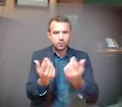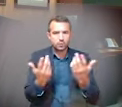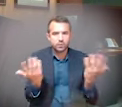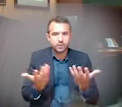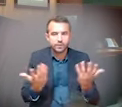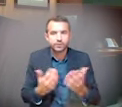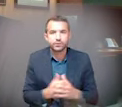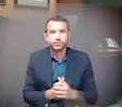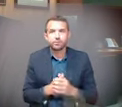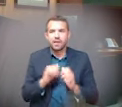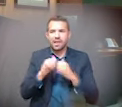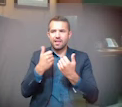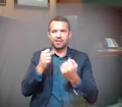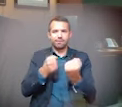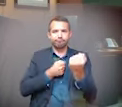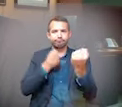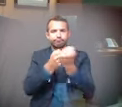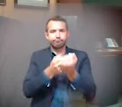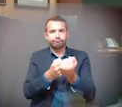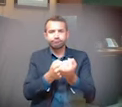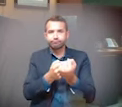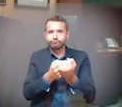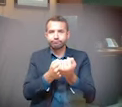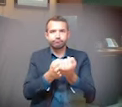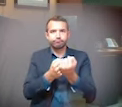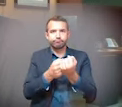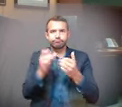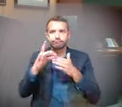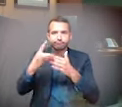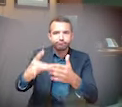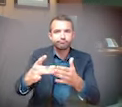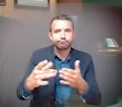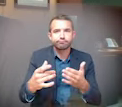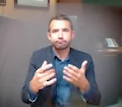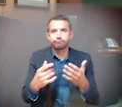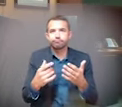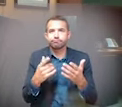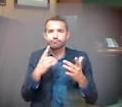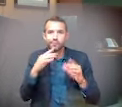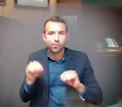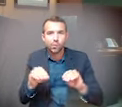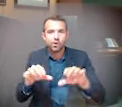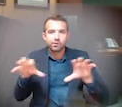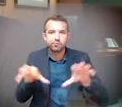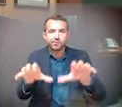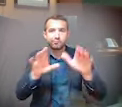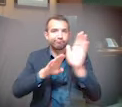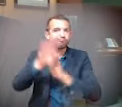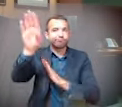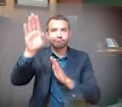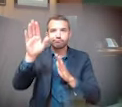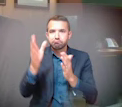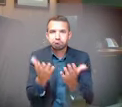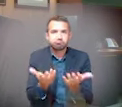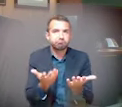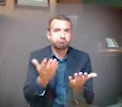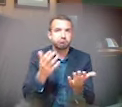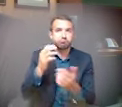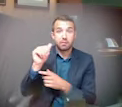do we all step in and become catalysts and agents for that forward momentum? So, Anil, can I actually start with you?